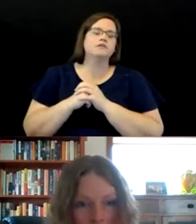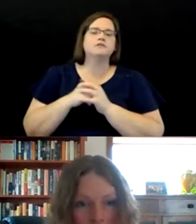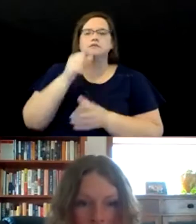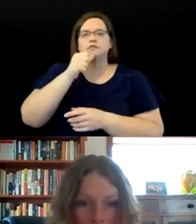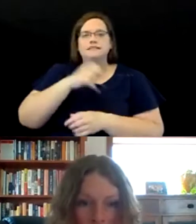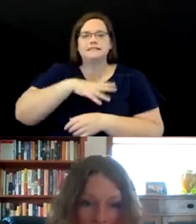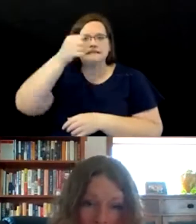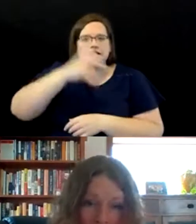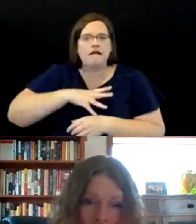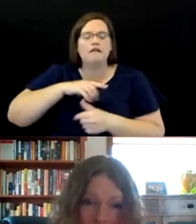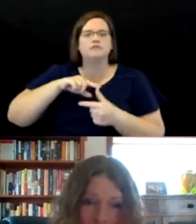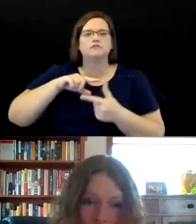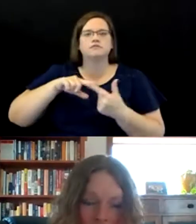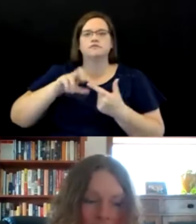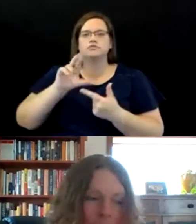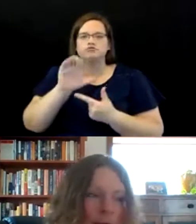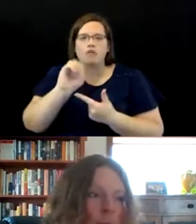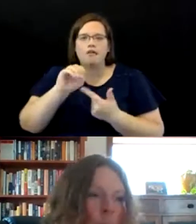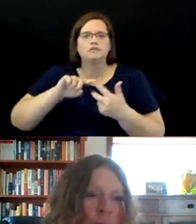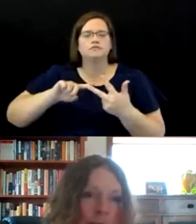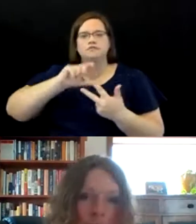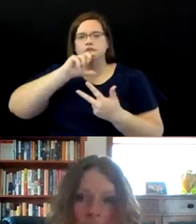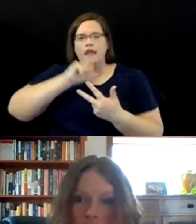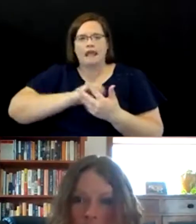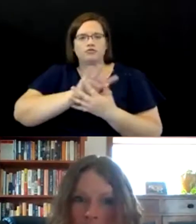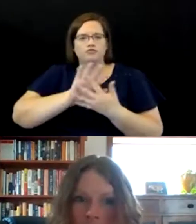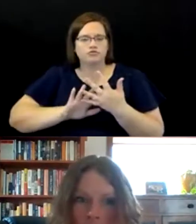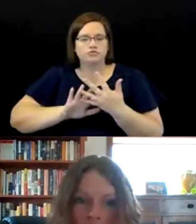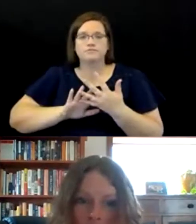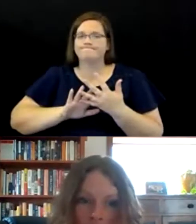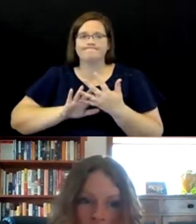, age, that sort of thing. One thing that we don't have really solid data